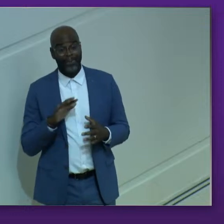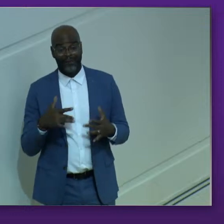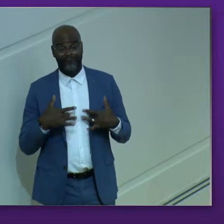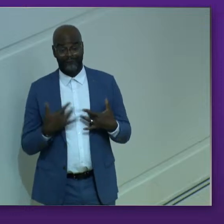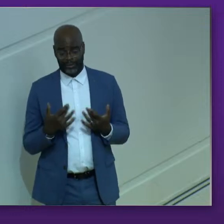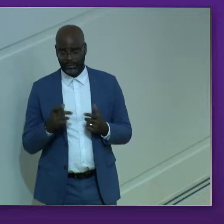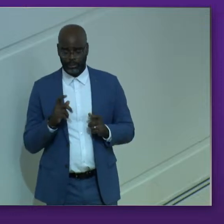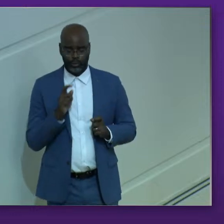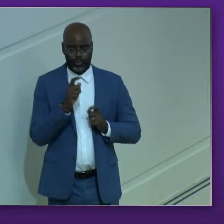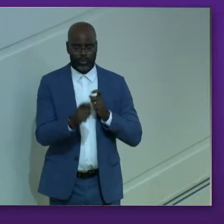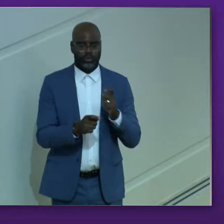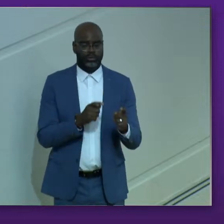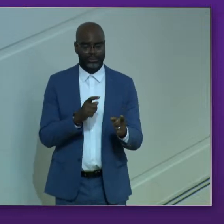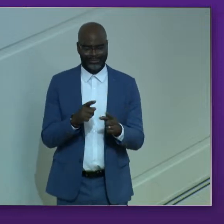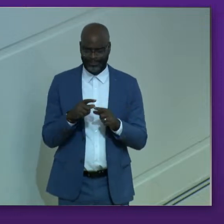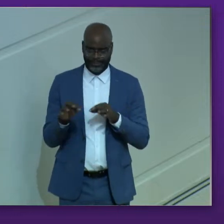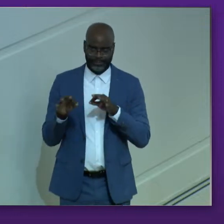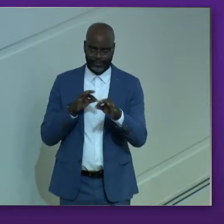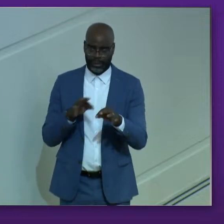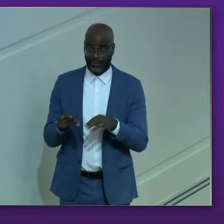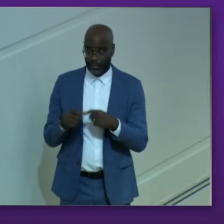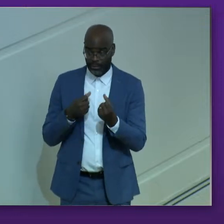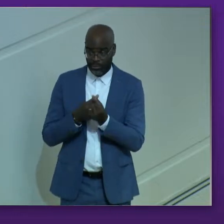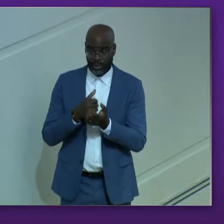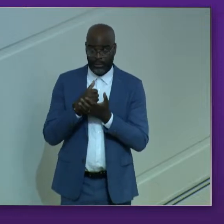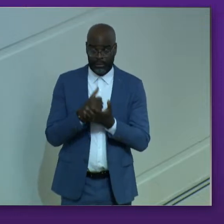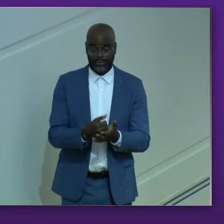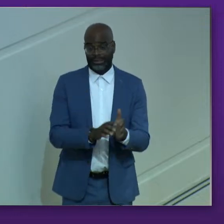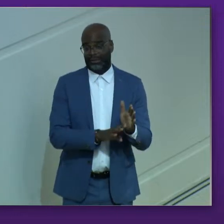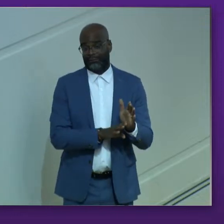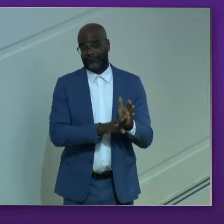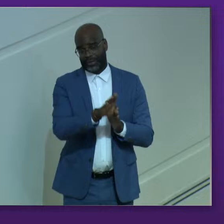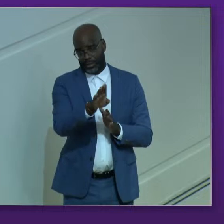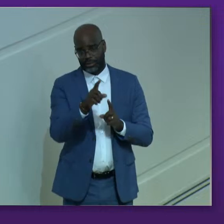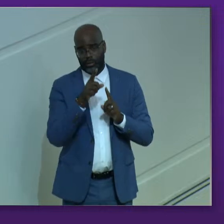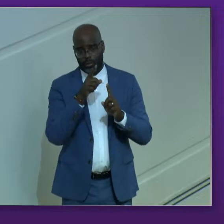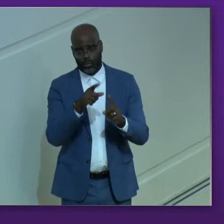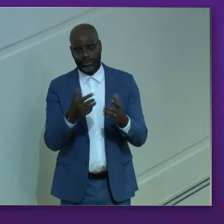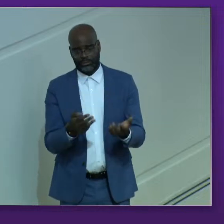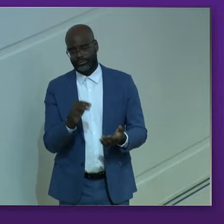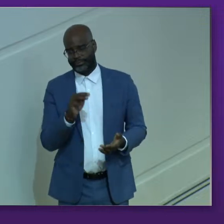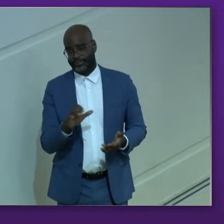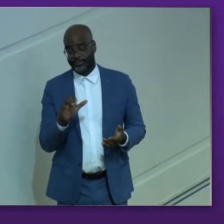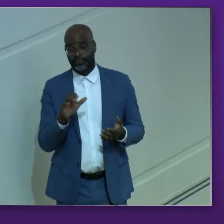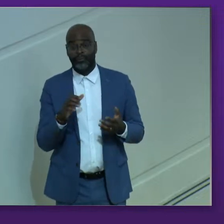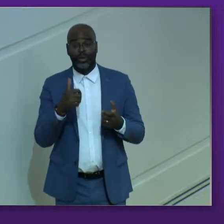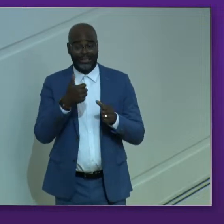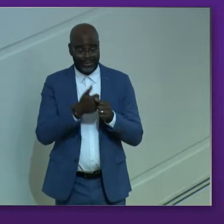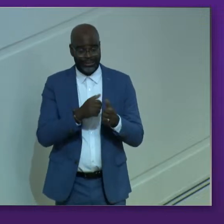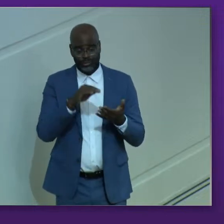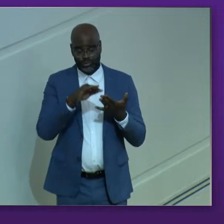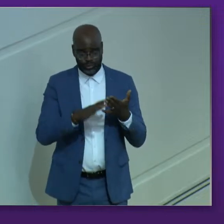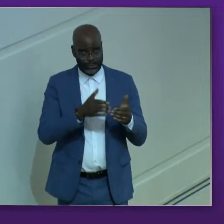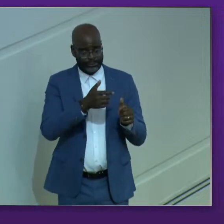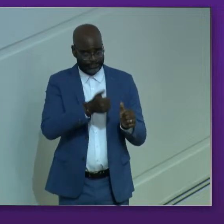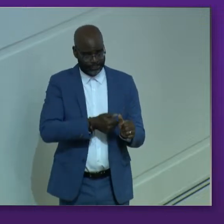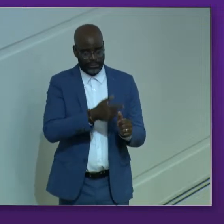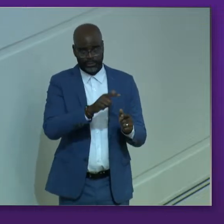EXEMPLARY TEAM OF INDIVIDUALS THAT WILL PERFORM THIS EXCELLENT SERVICE WITH THE UTMOST PROFESSIONALISM